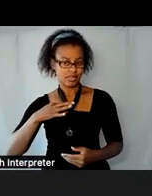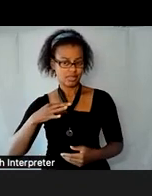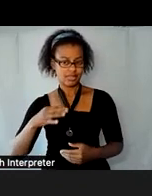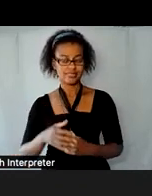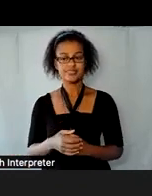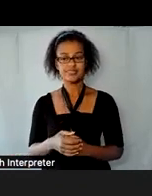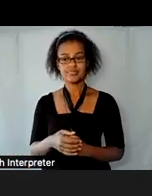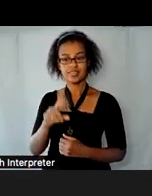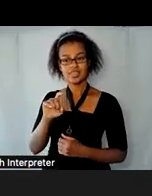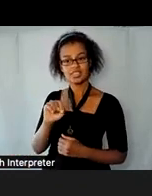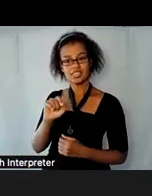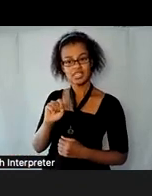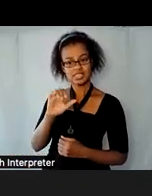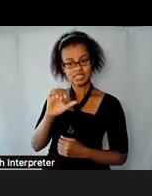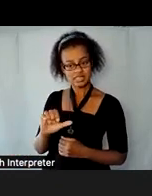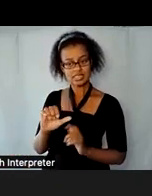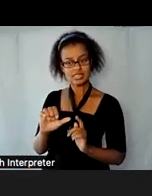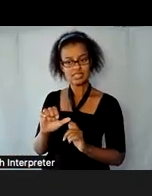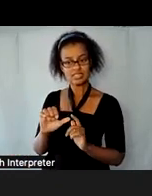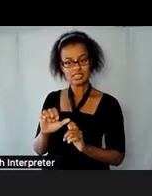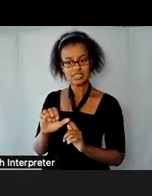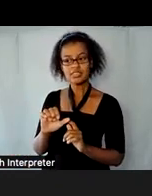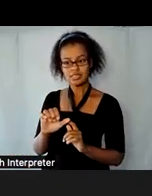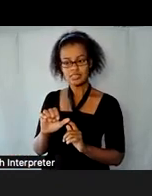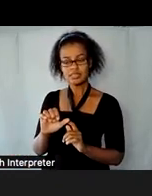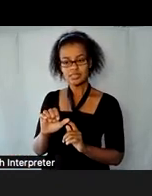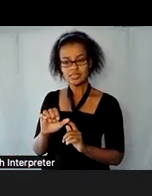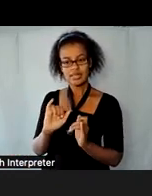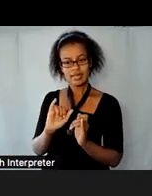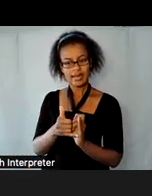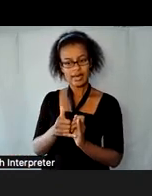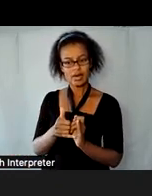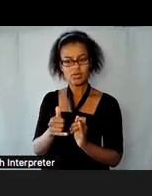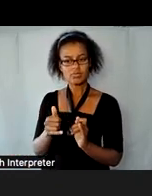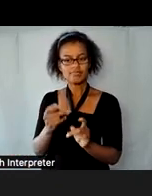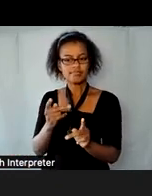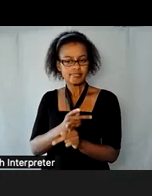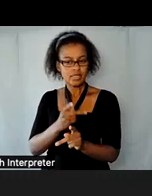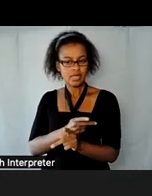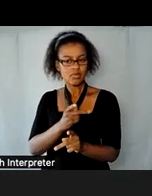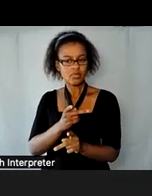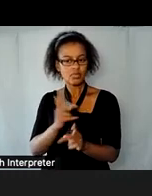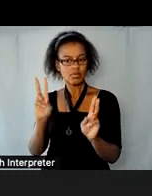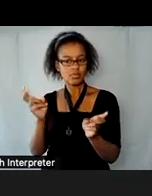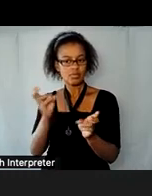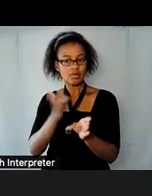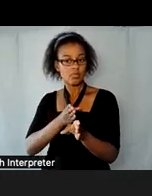question of eligibility in a very flexible manner, especially when it comes to this program